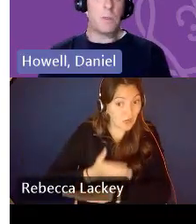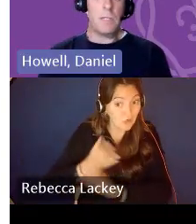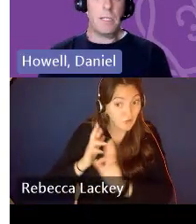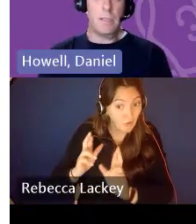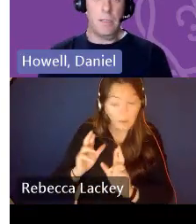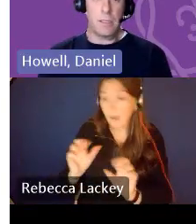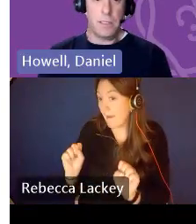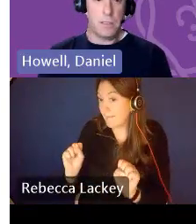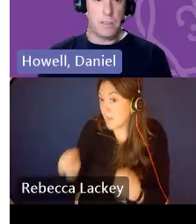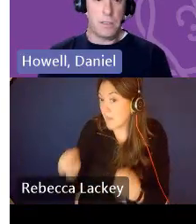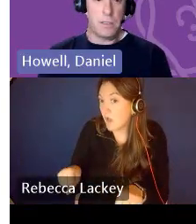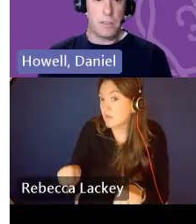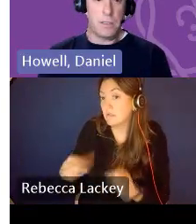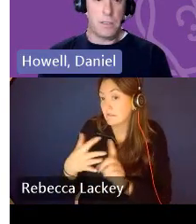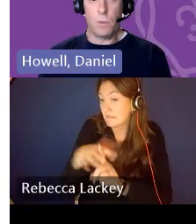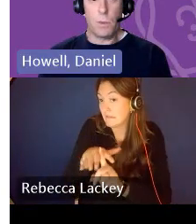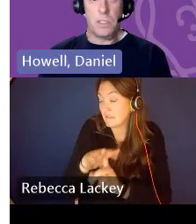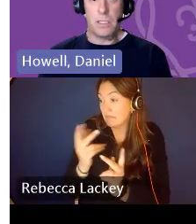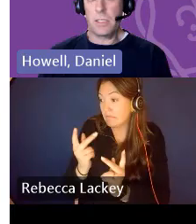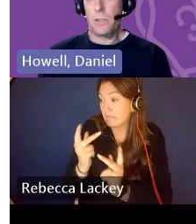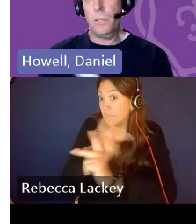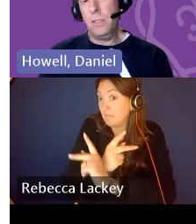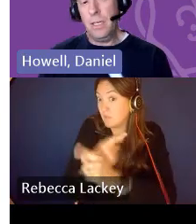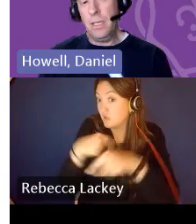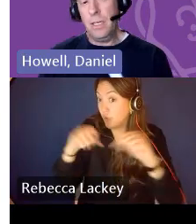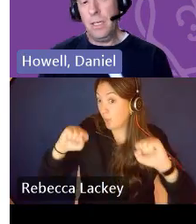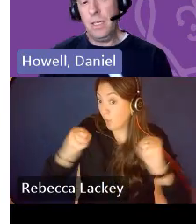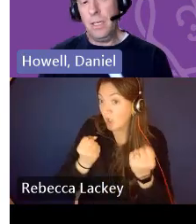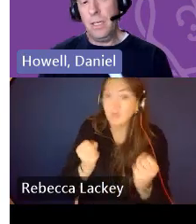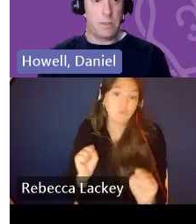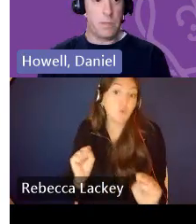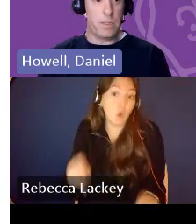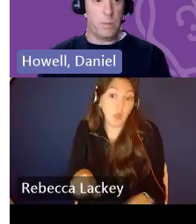possible that the condition could change over winter? It could. Uh so that's just something